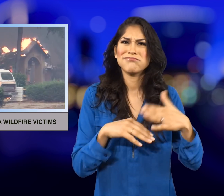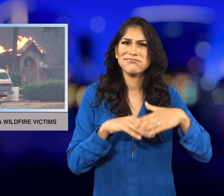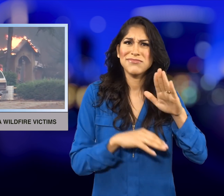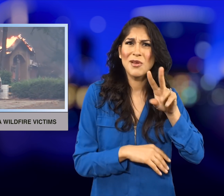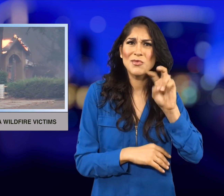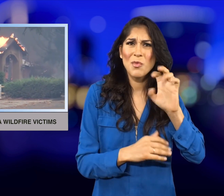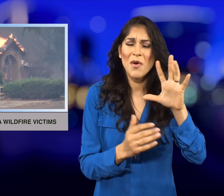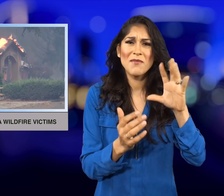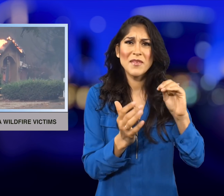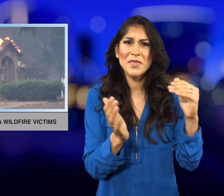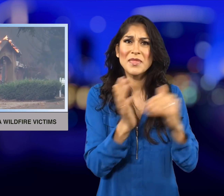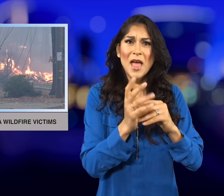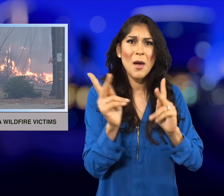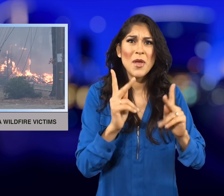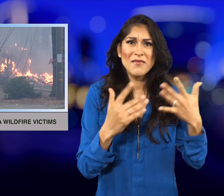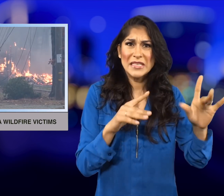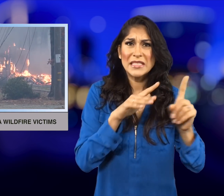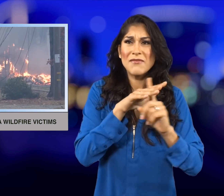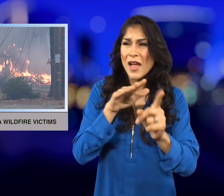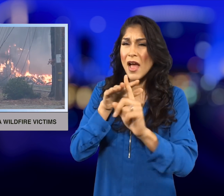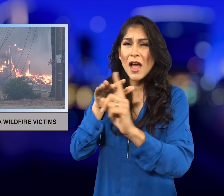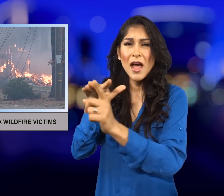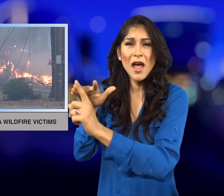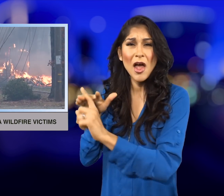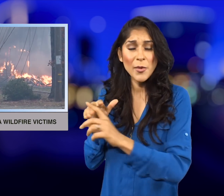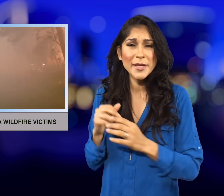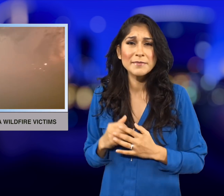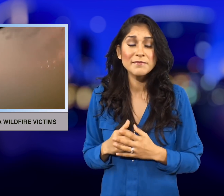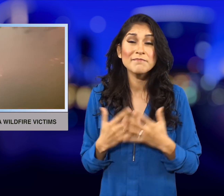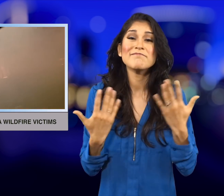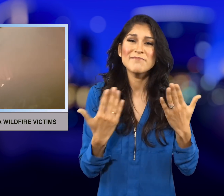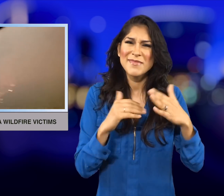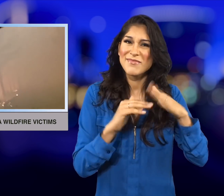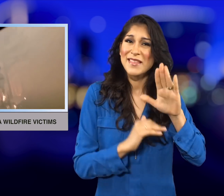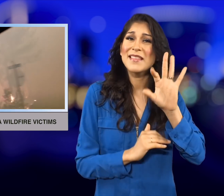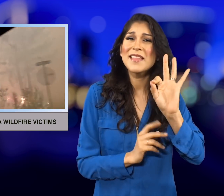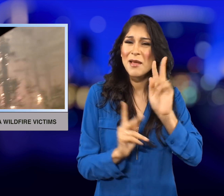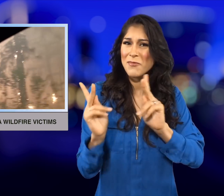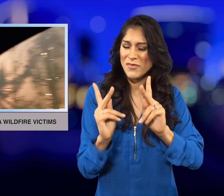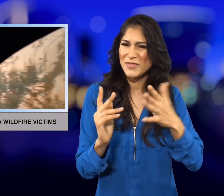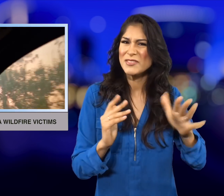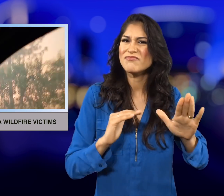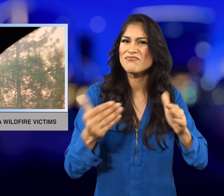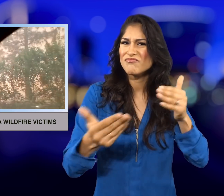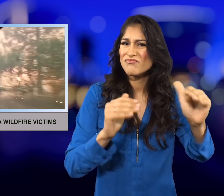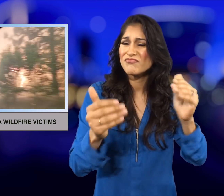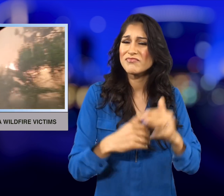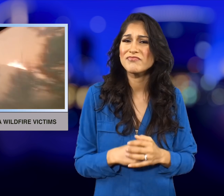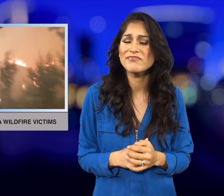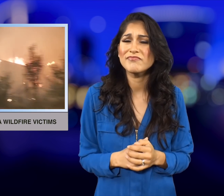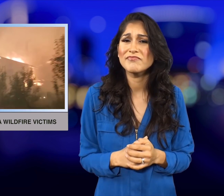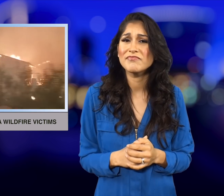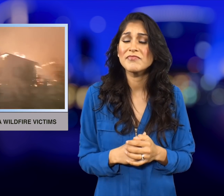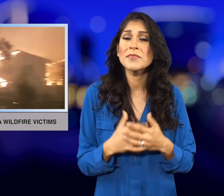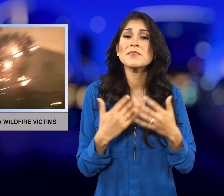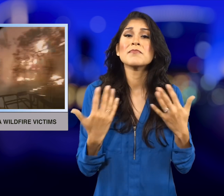More than 250,000 people have been evacuated and at least nine are dead.